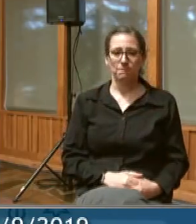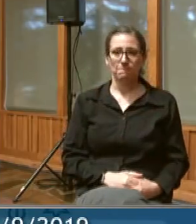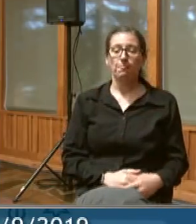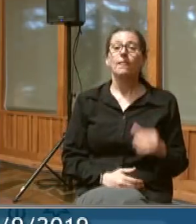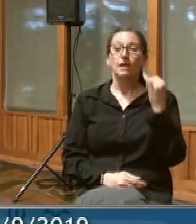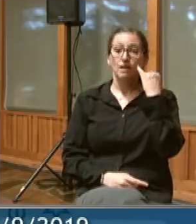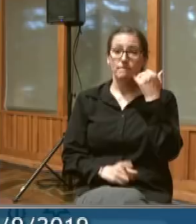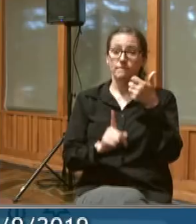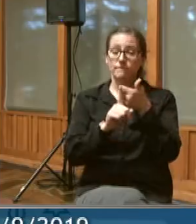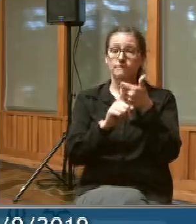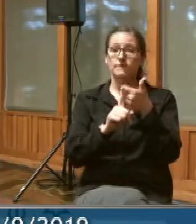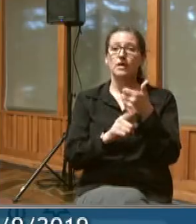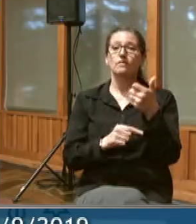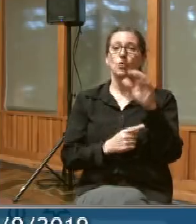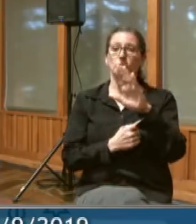REALLY HELPS IF WE DO IT CY